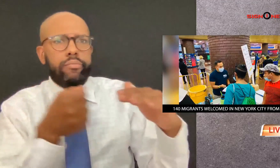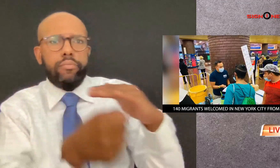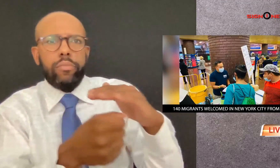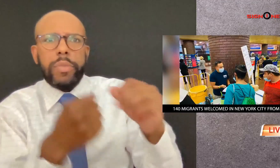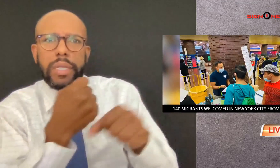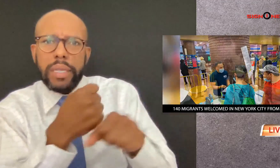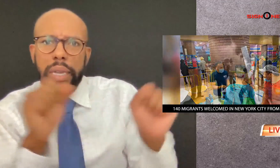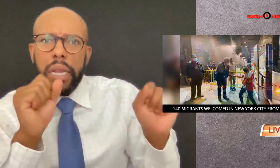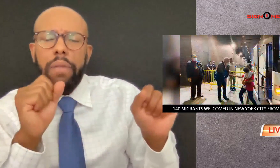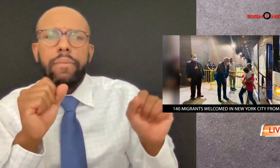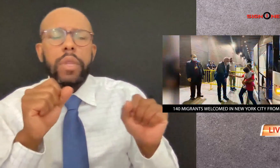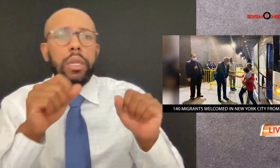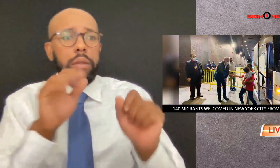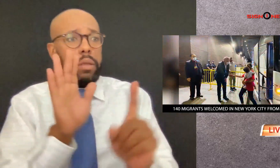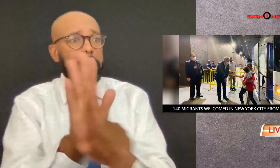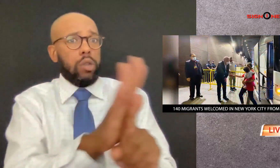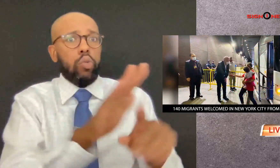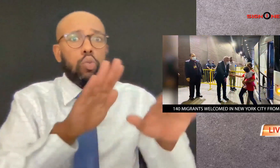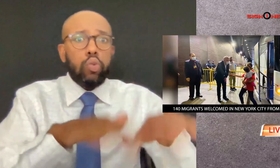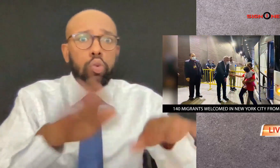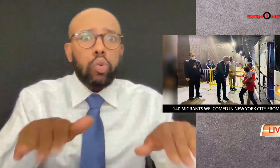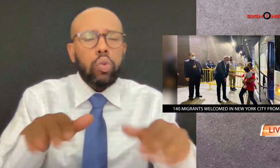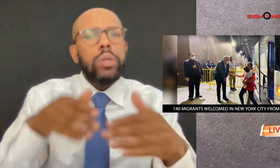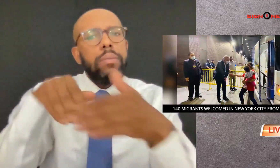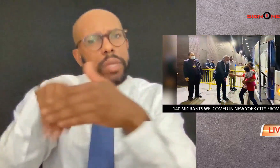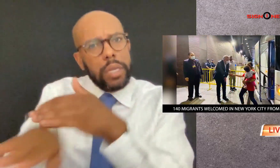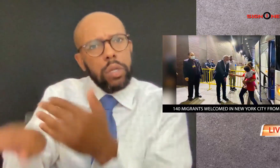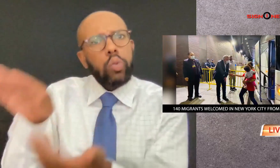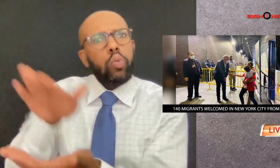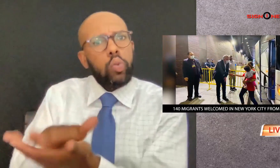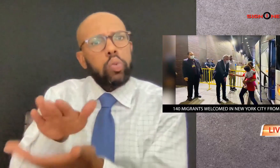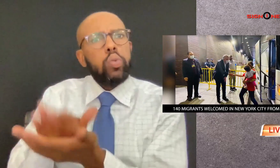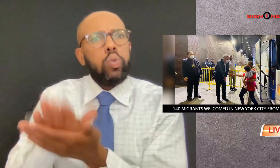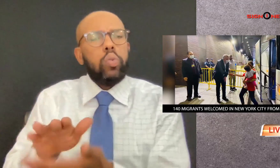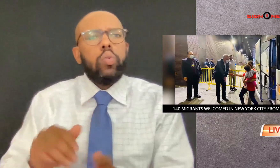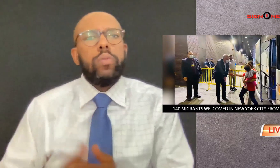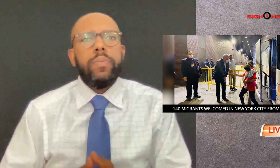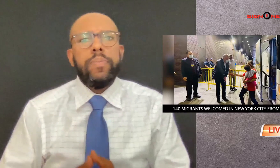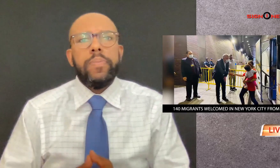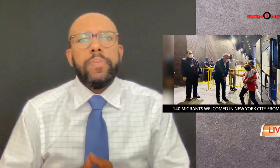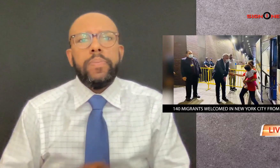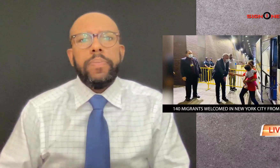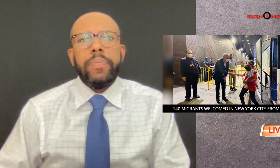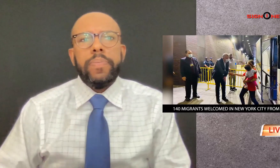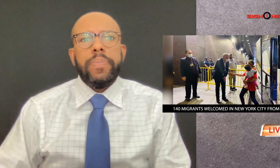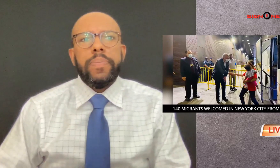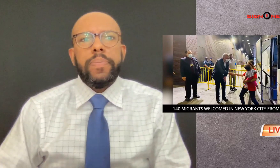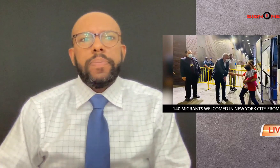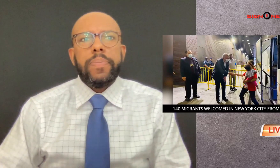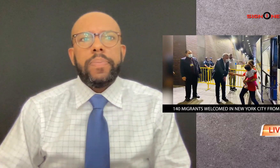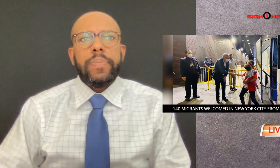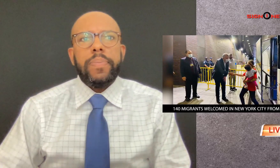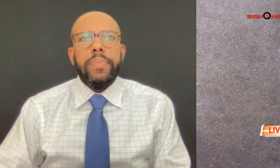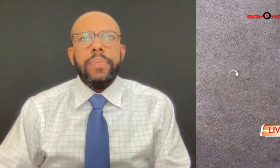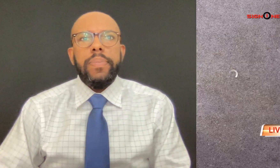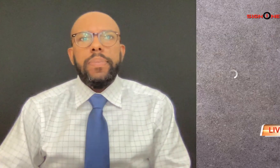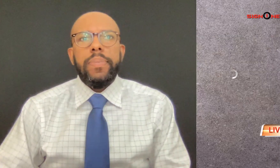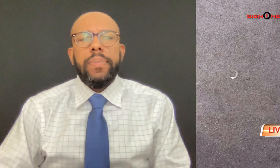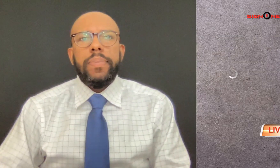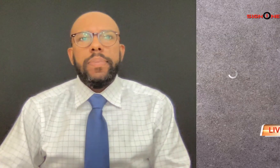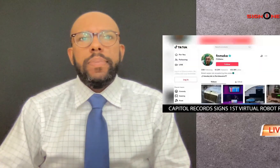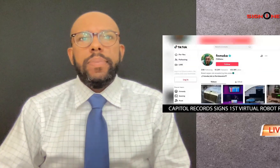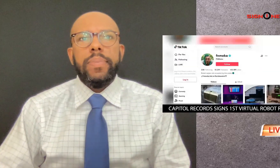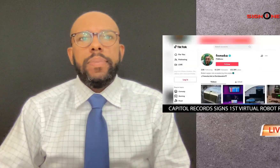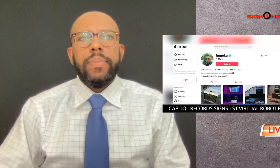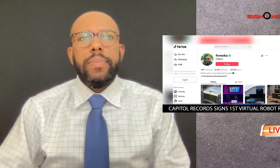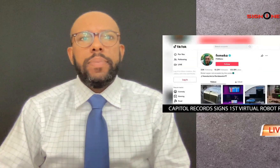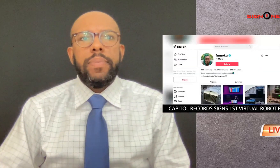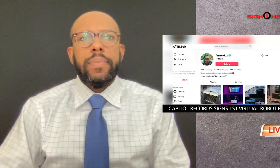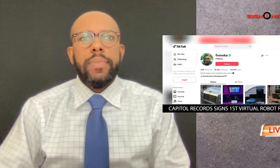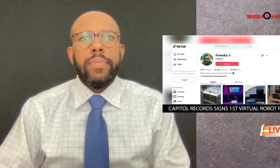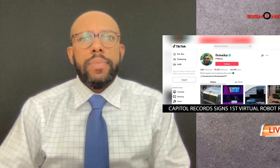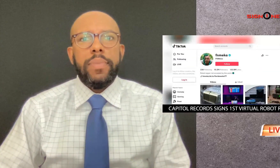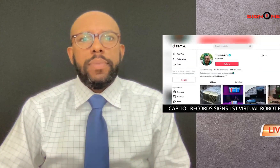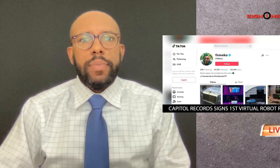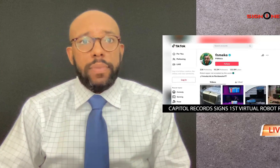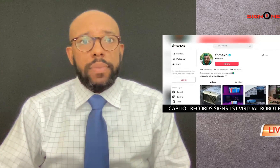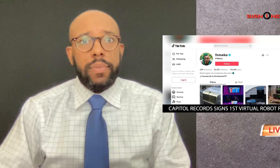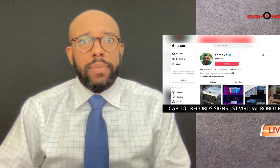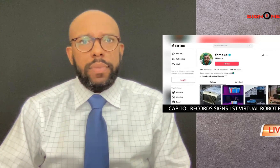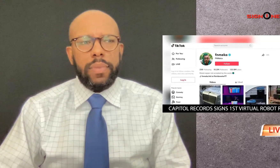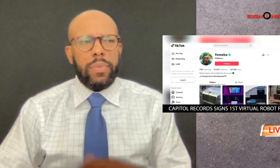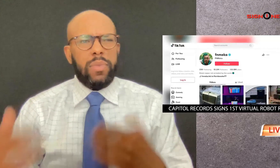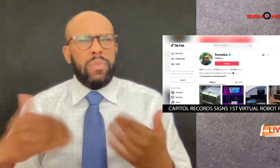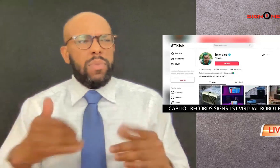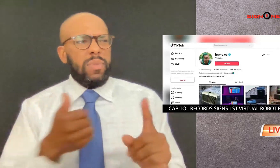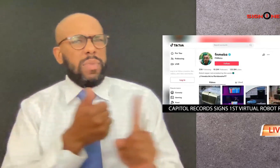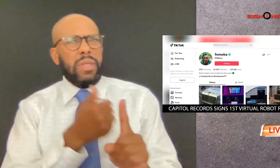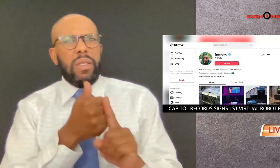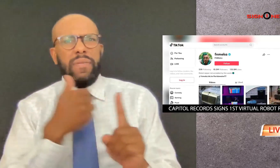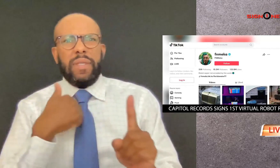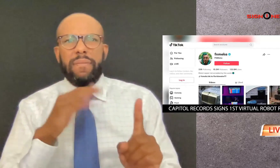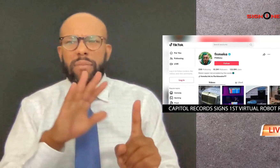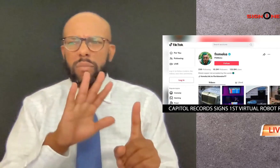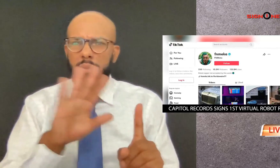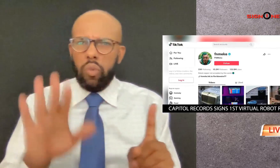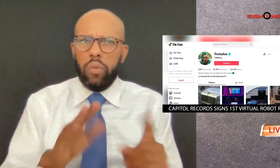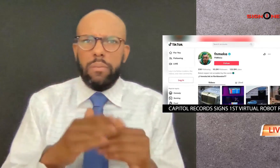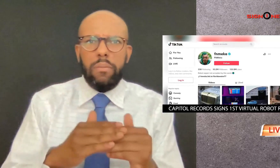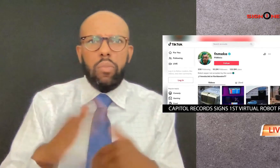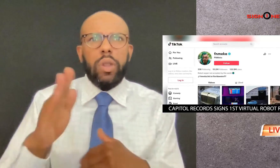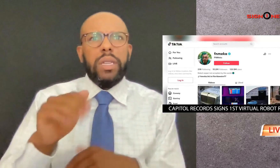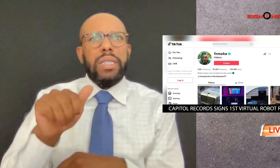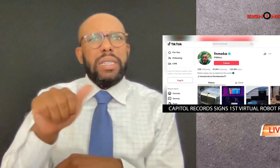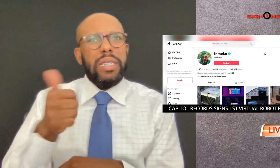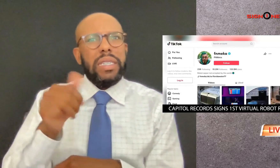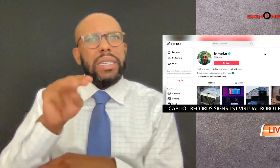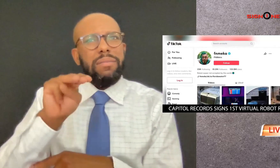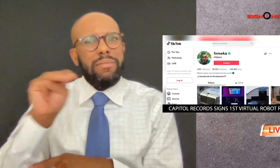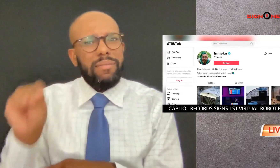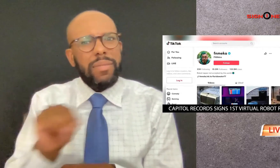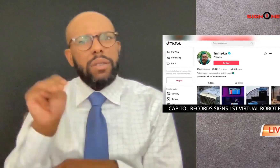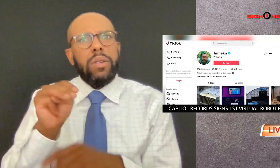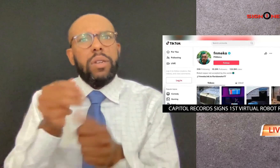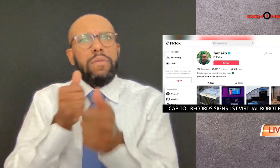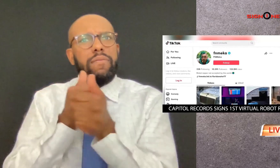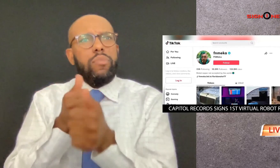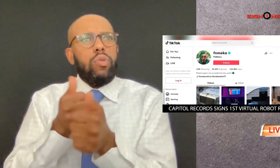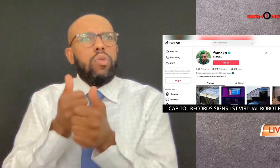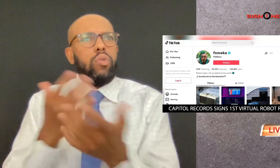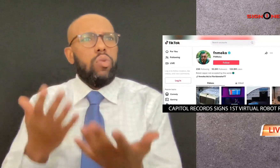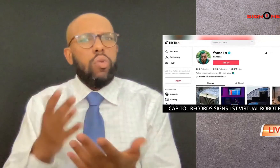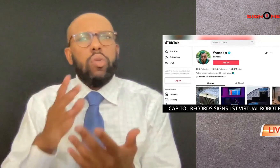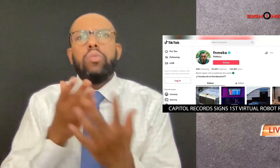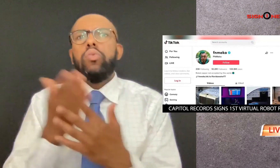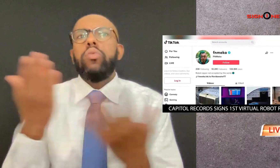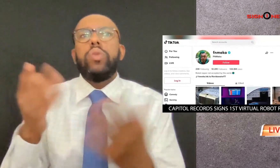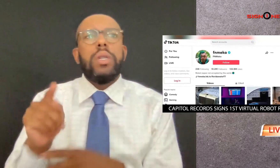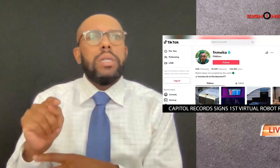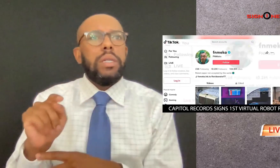have food, clothing and shelter and that the children are enrolled in school A robot rapper